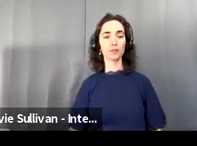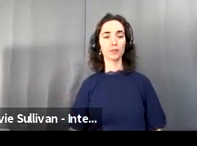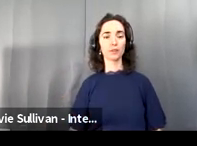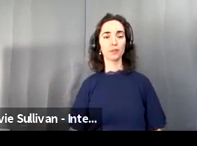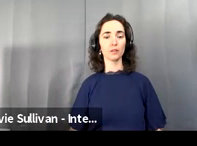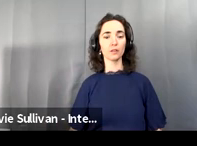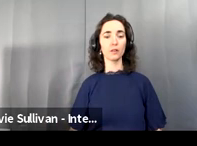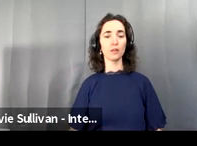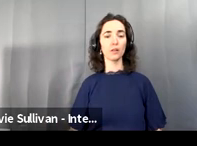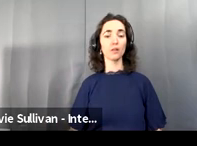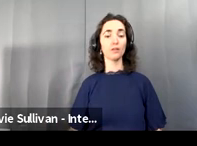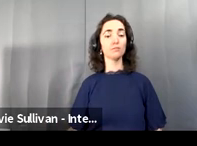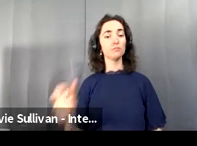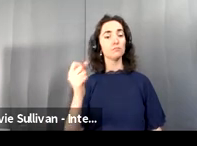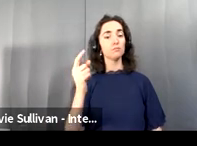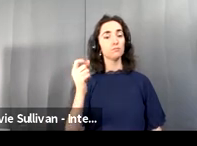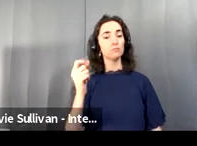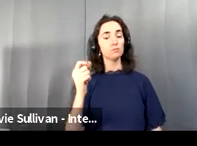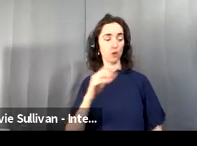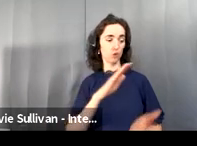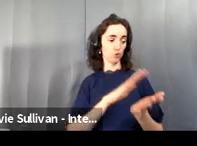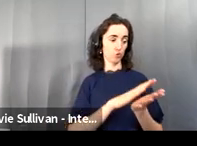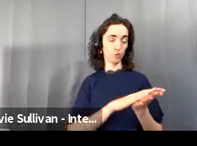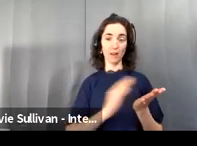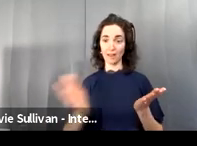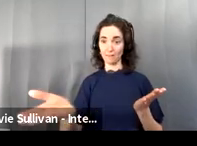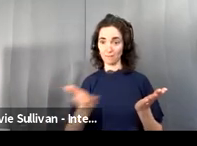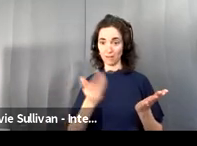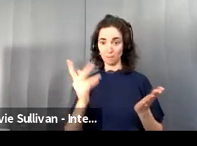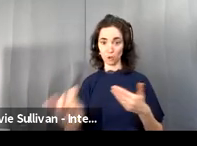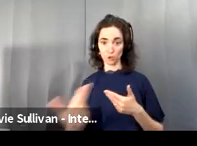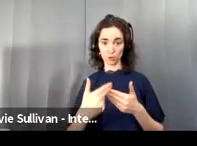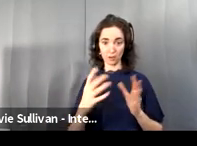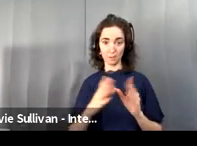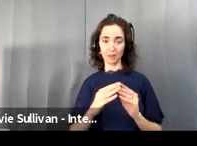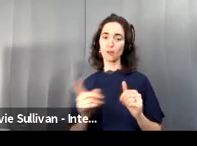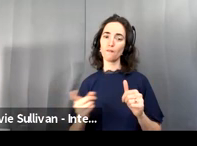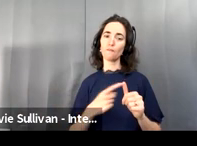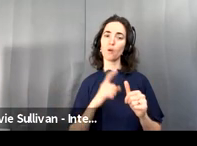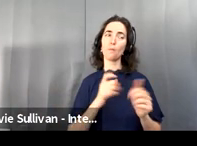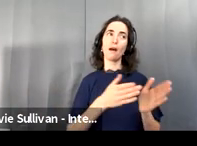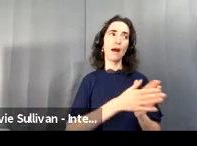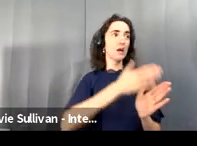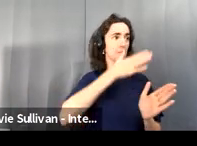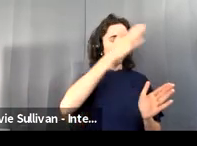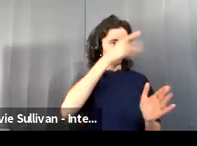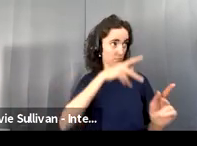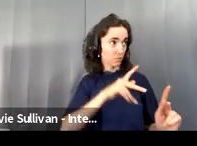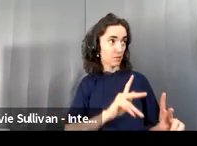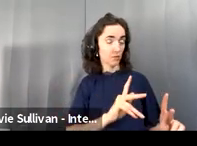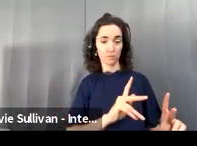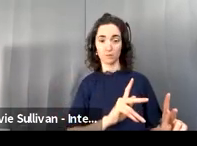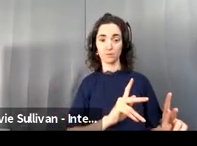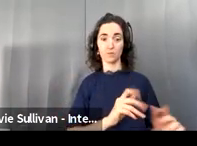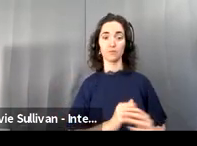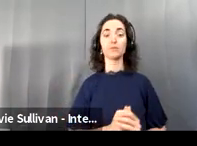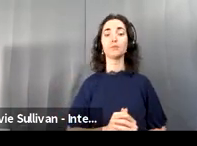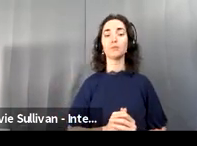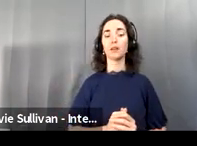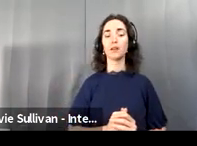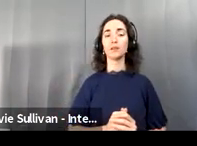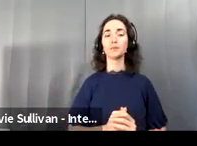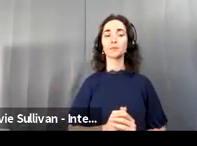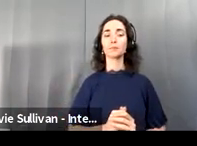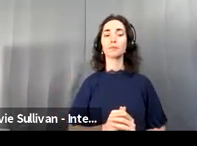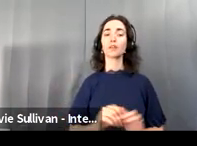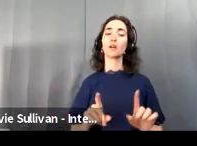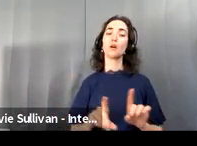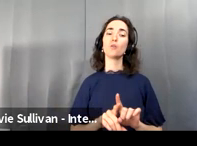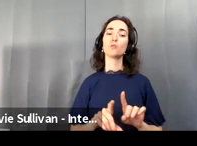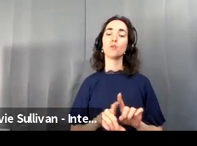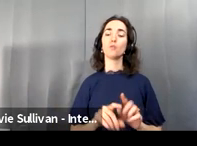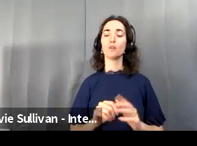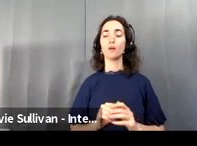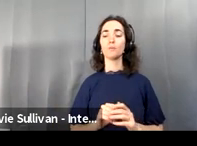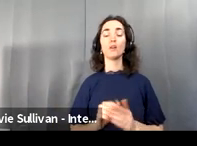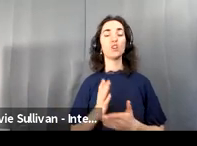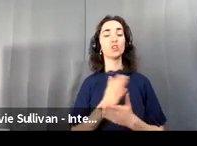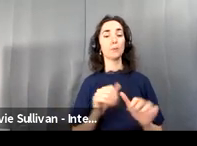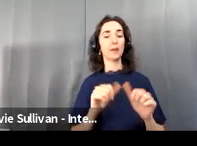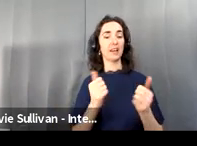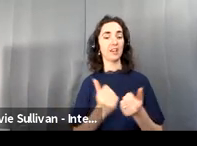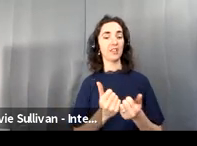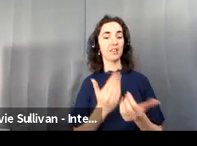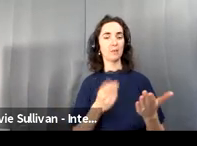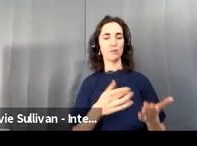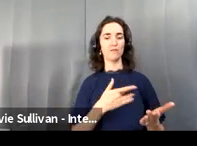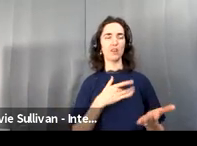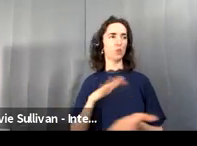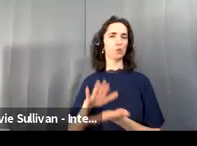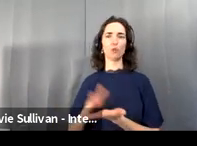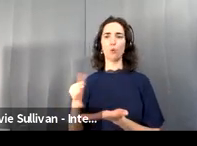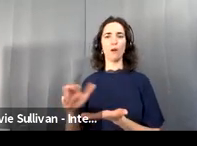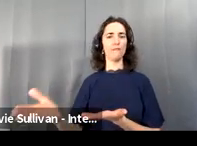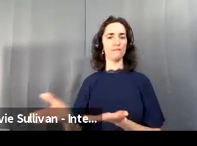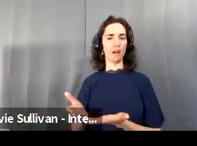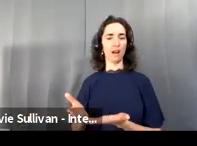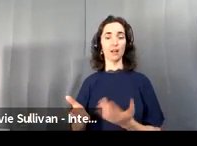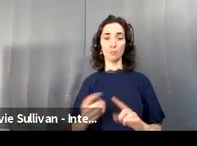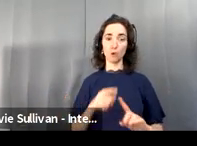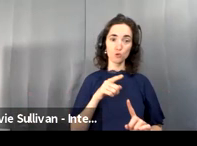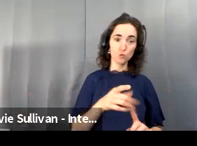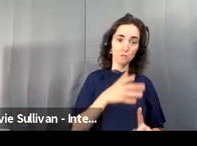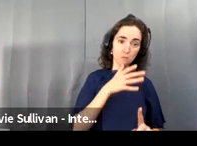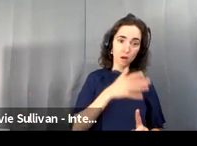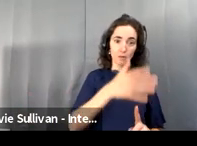In order for the schools to invite anyone. They have to have the parental consent, and also to their some agencies that you feel the school may not be wanting to invite as a parent or guardian.